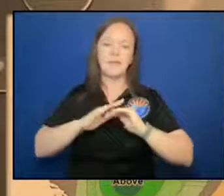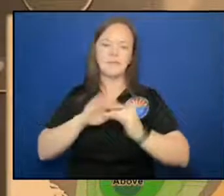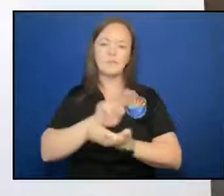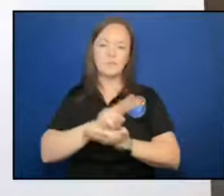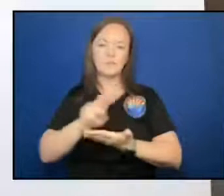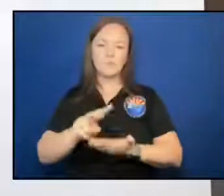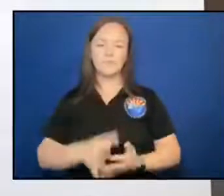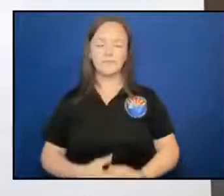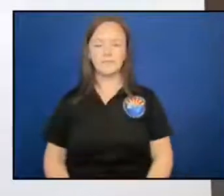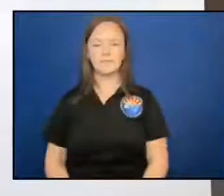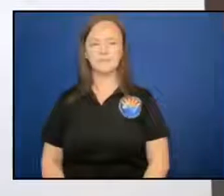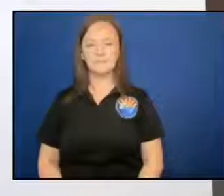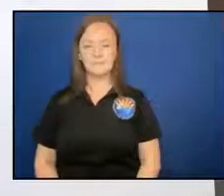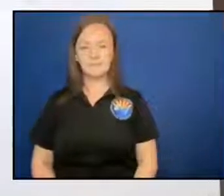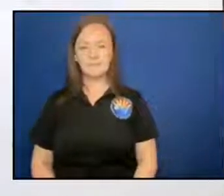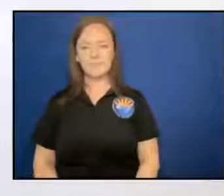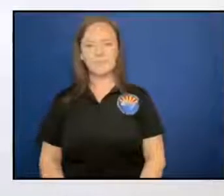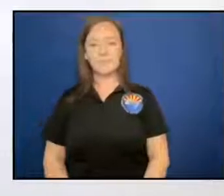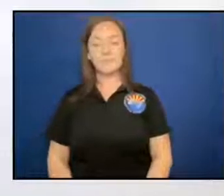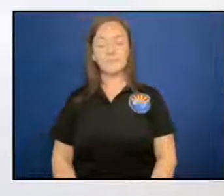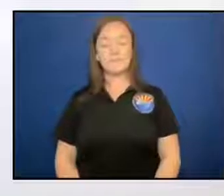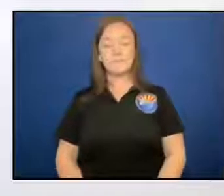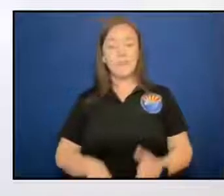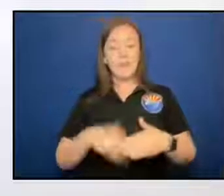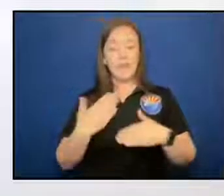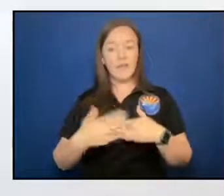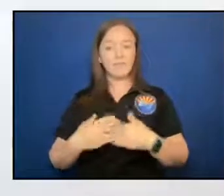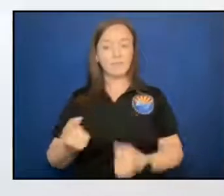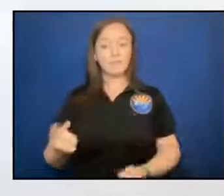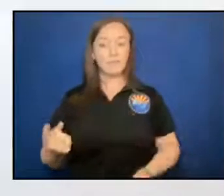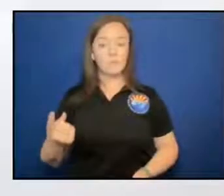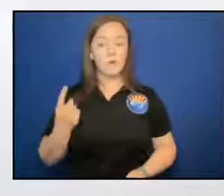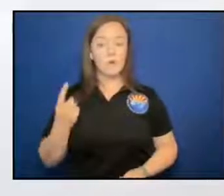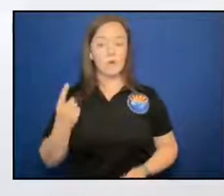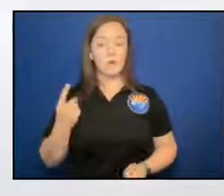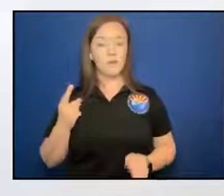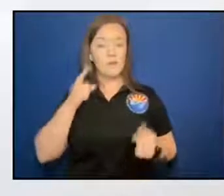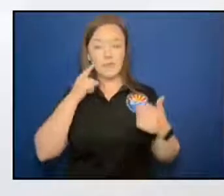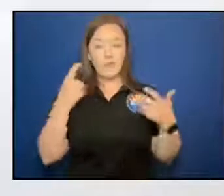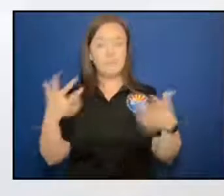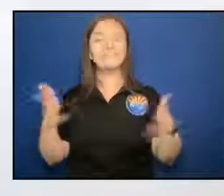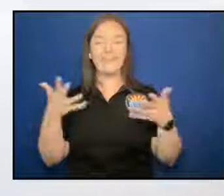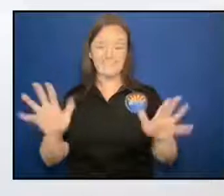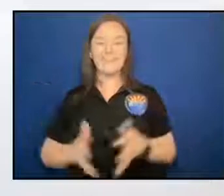FLASH FLOOD, AND SO IT IS NOT GOING TO BE ONE STORM BUT A SERIES OF STORMS THROUGH OUT THE DAY THAT THE RAIN